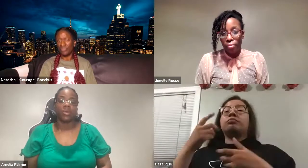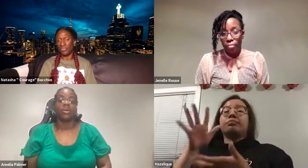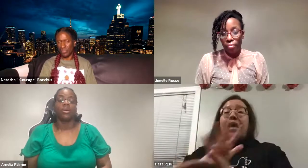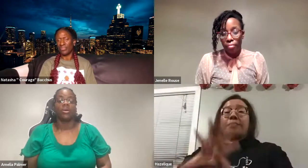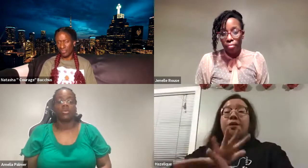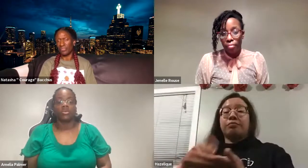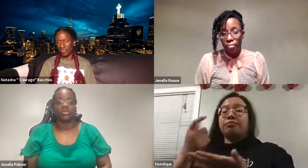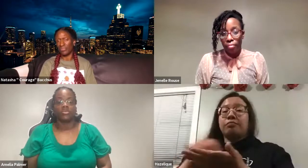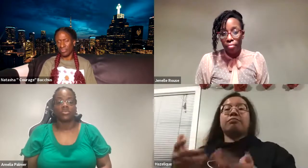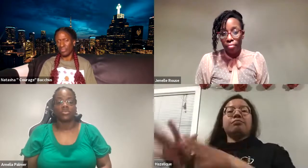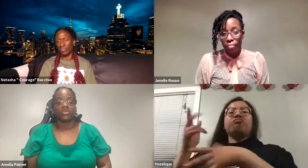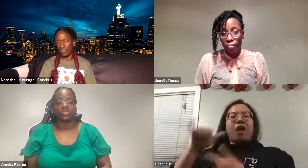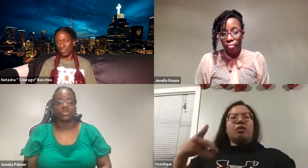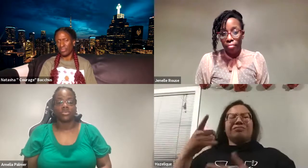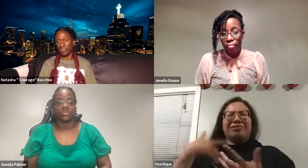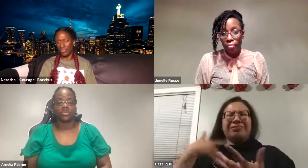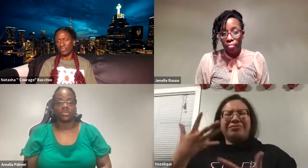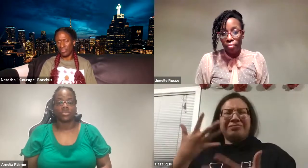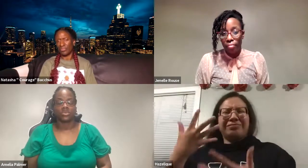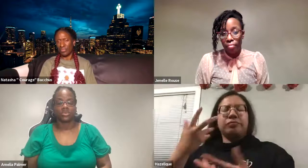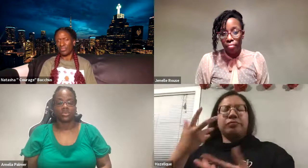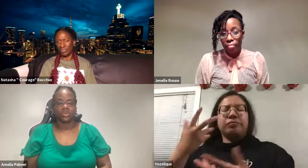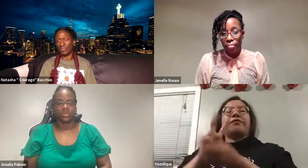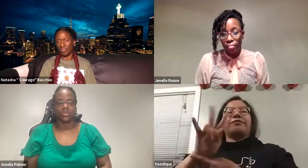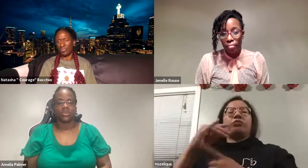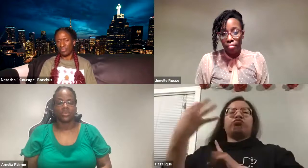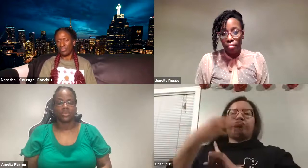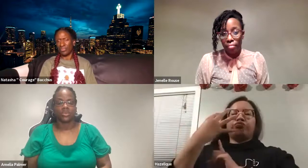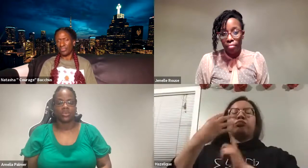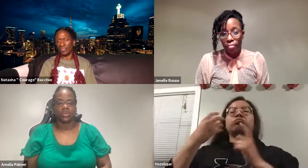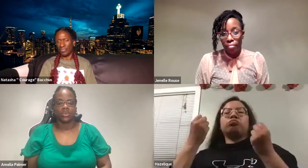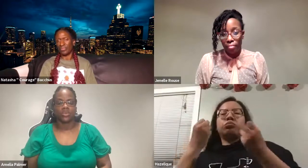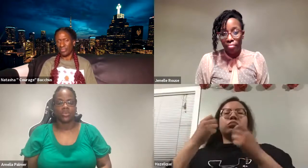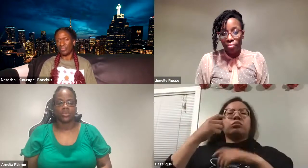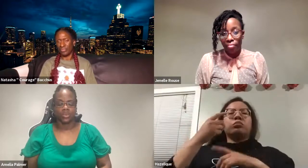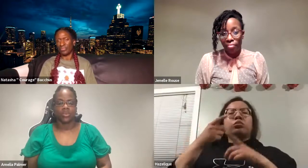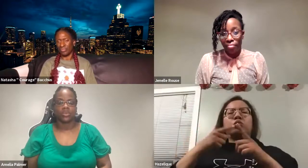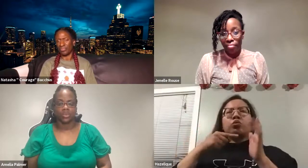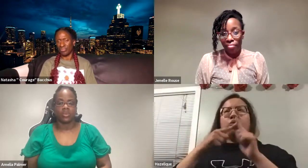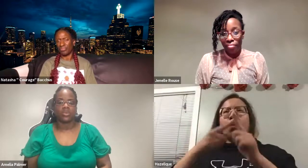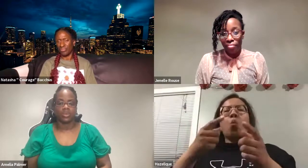with oneida sign language or any sign language for that matter. it's not about writing it down,